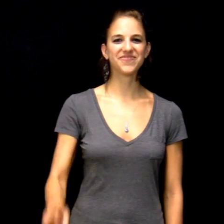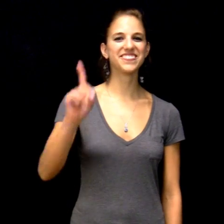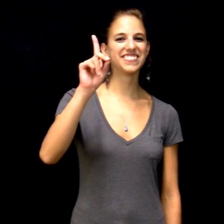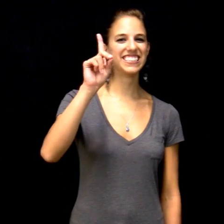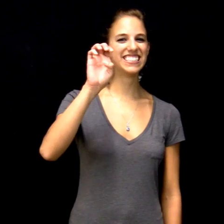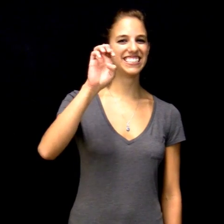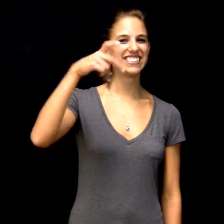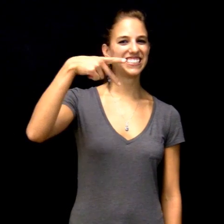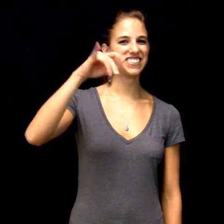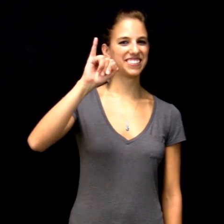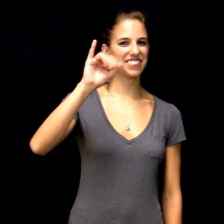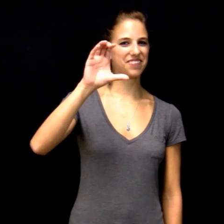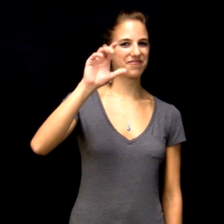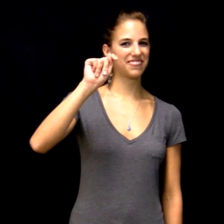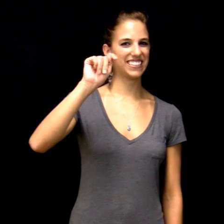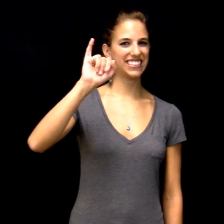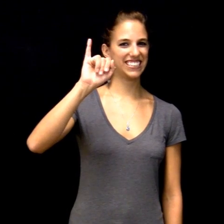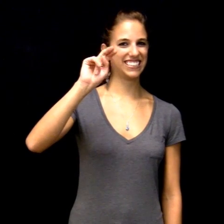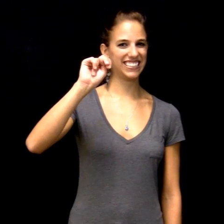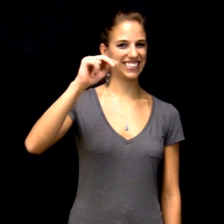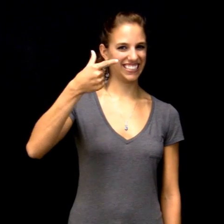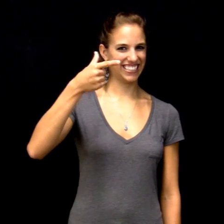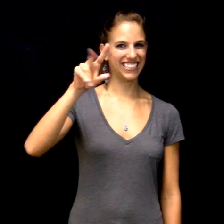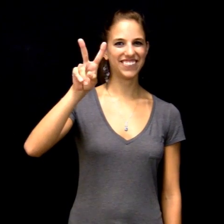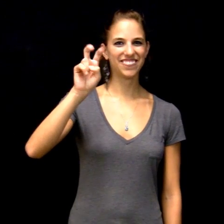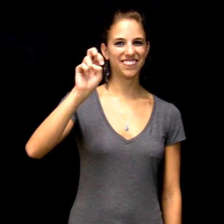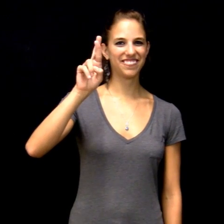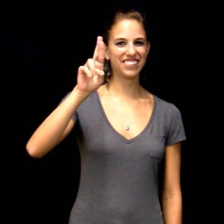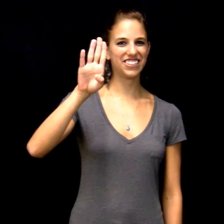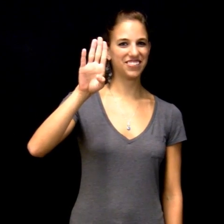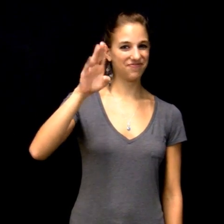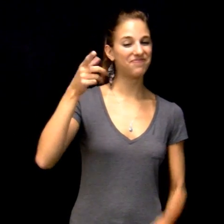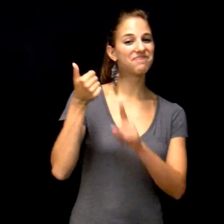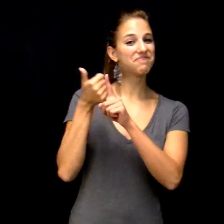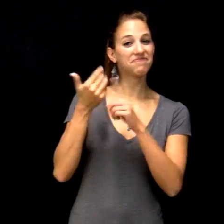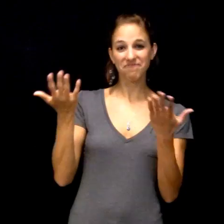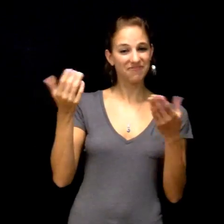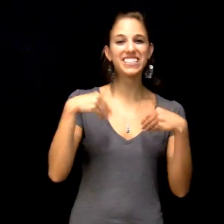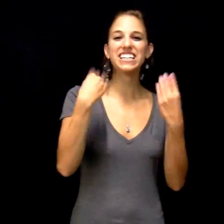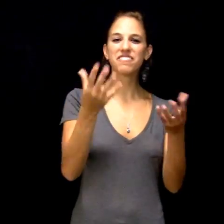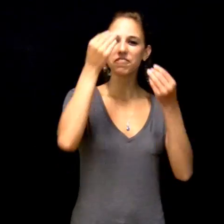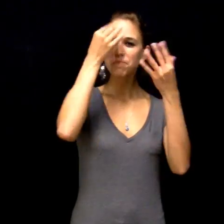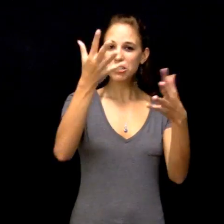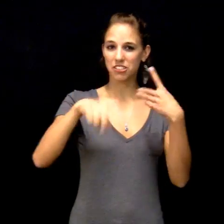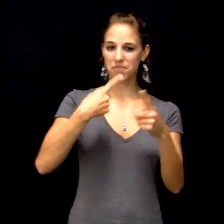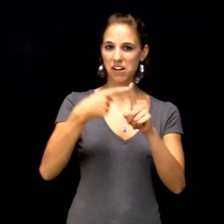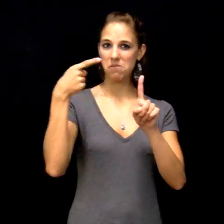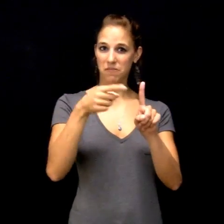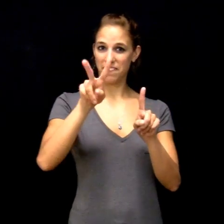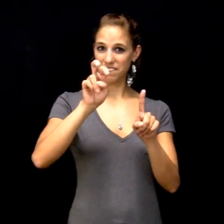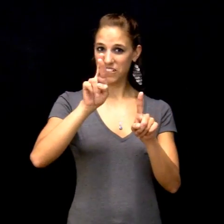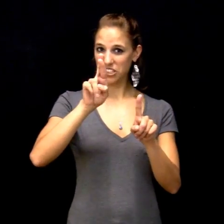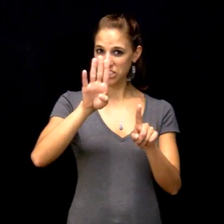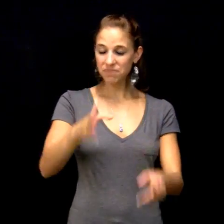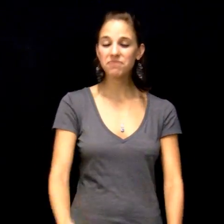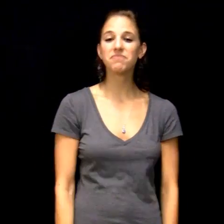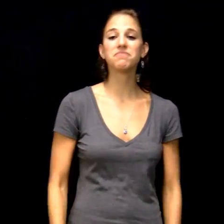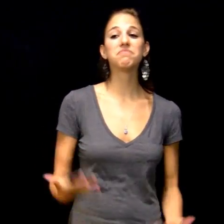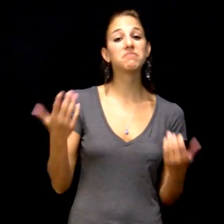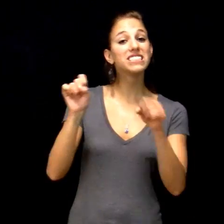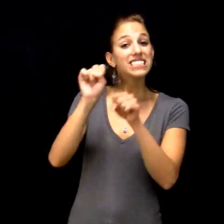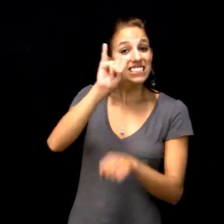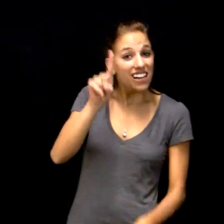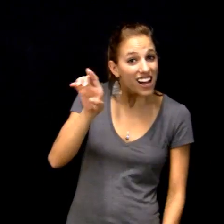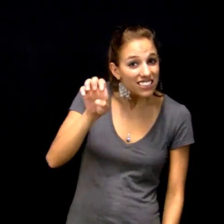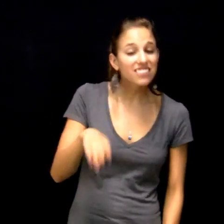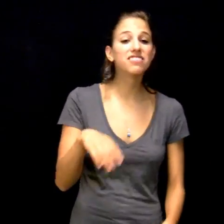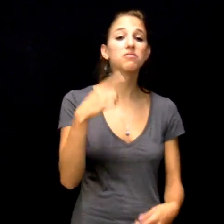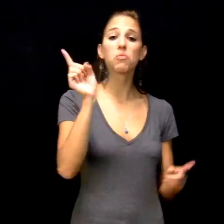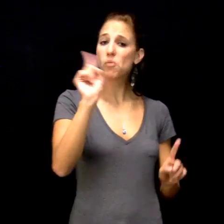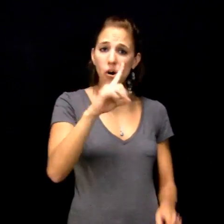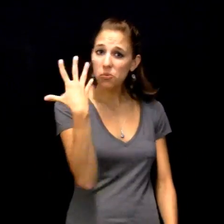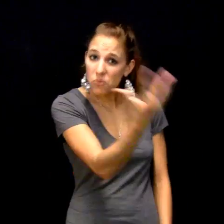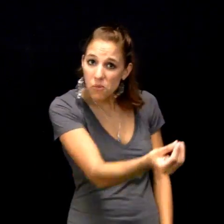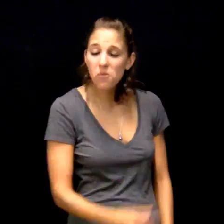Depicting verbs provide additional information about the verb itself such as size, direction, activity,